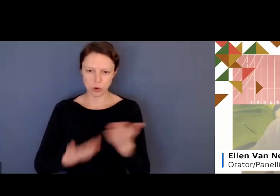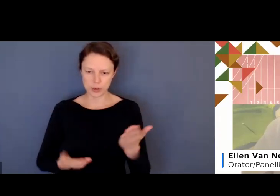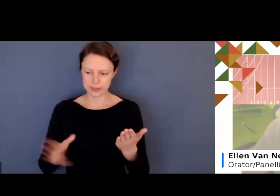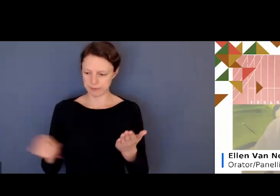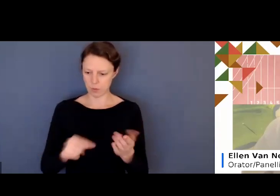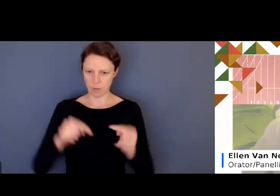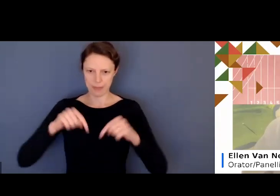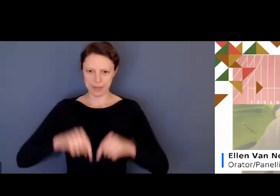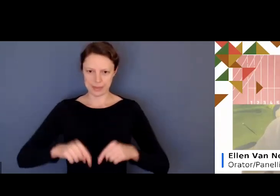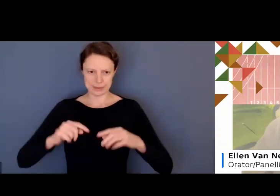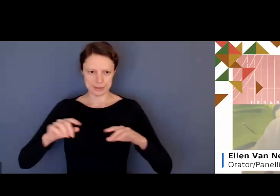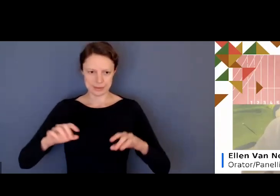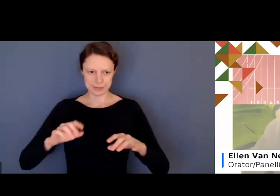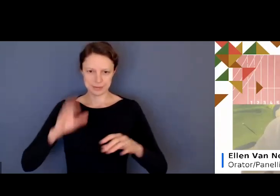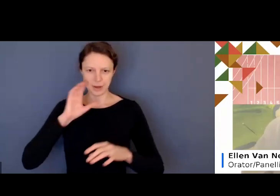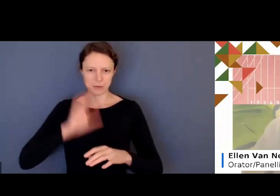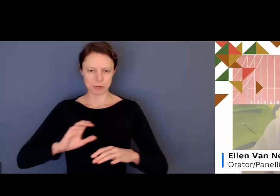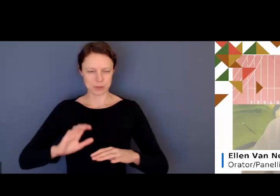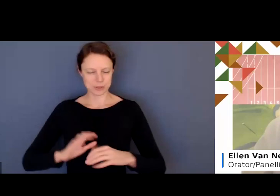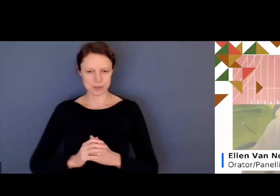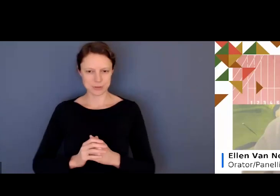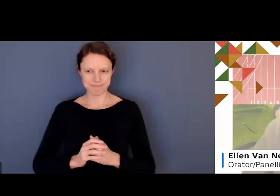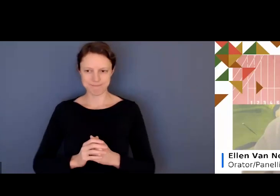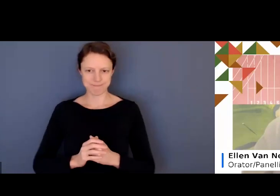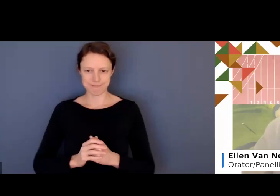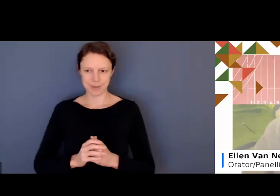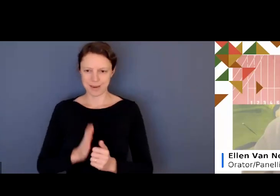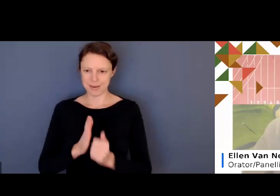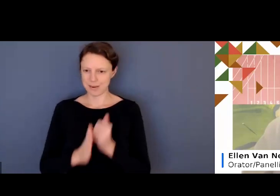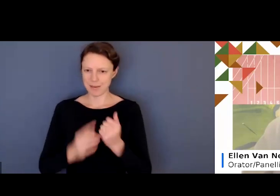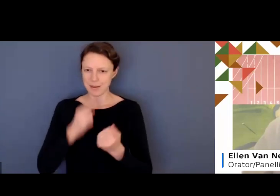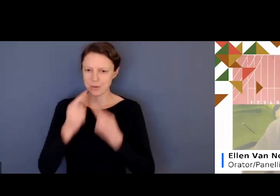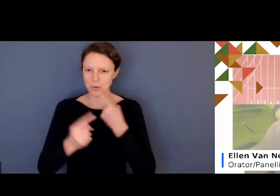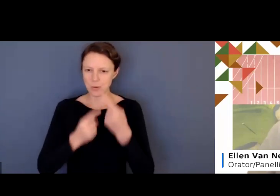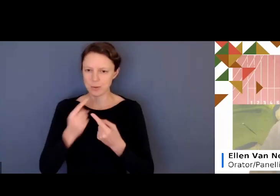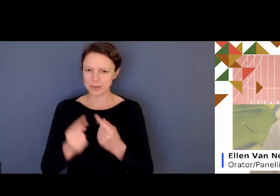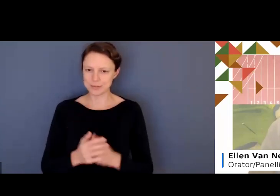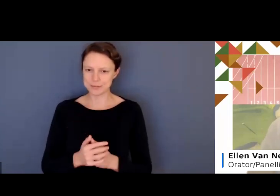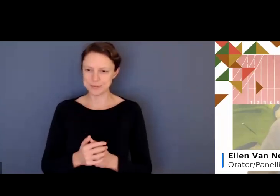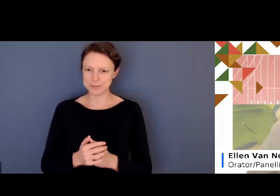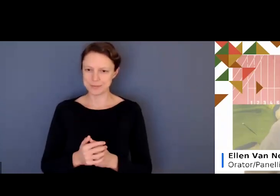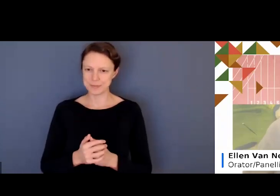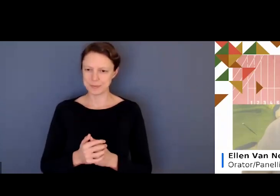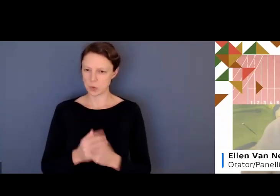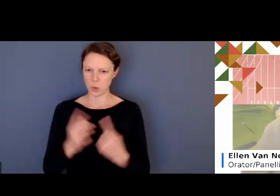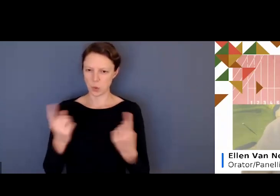that go largely untold. Who claims sport?